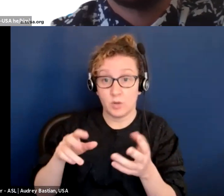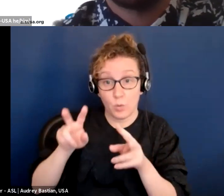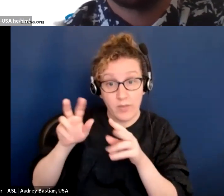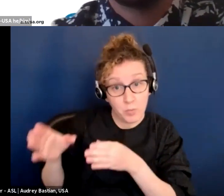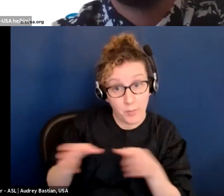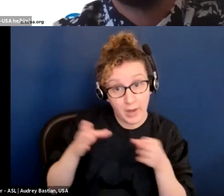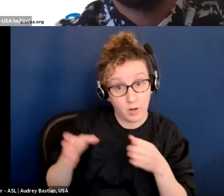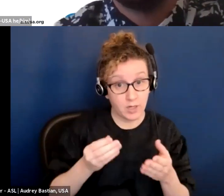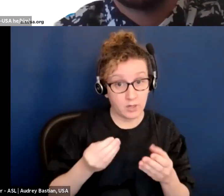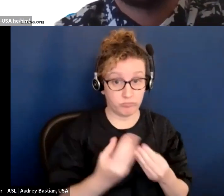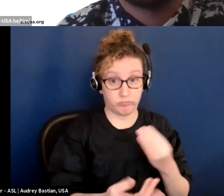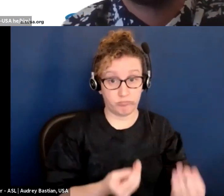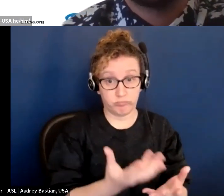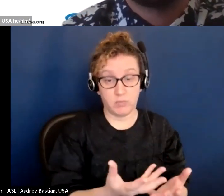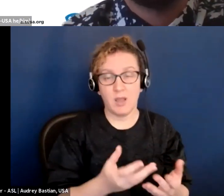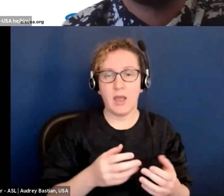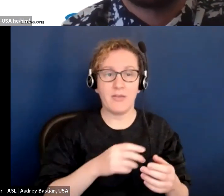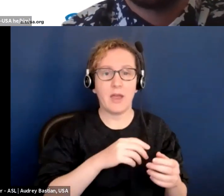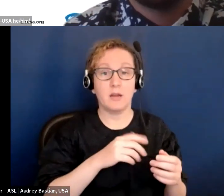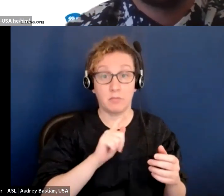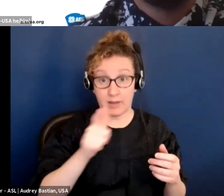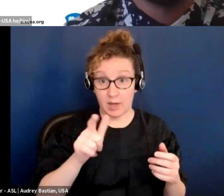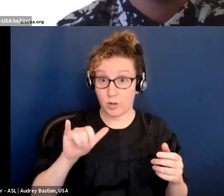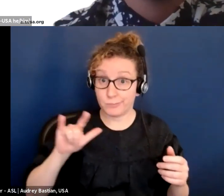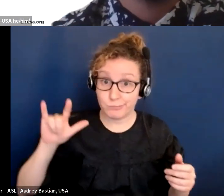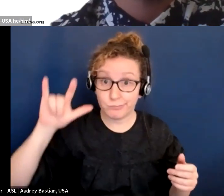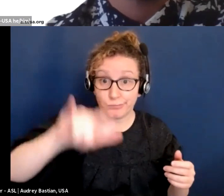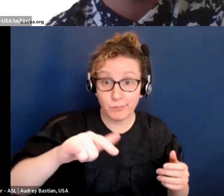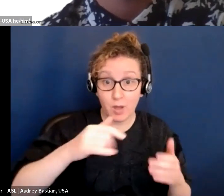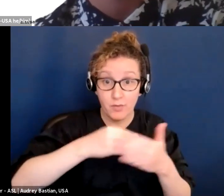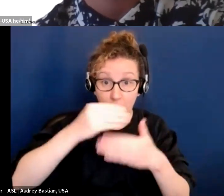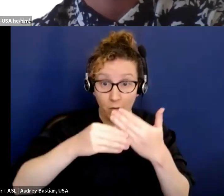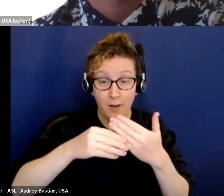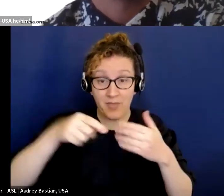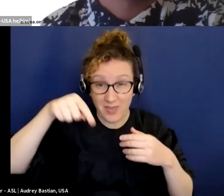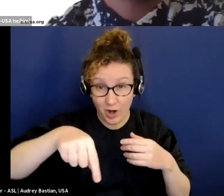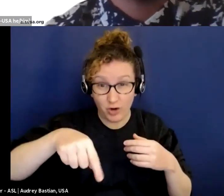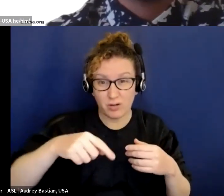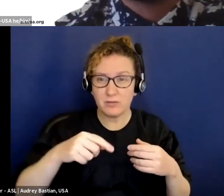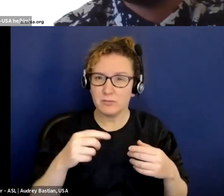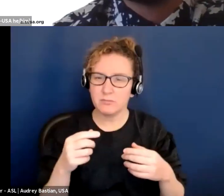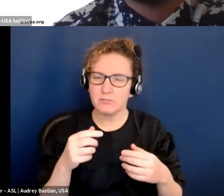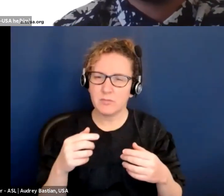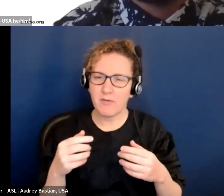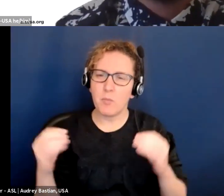In addition, with AFS, we are primarily a volunteer organization. We have a network